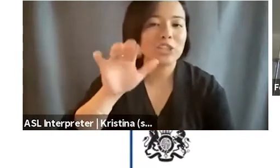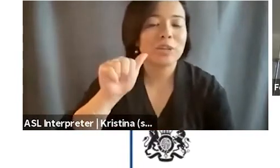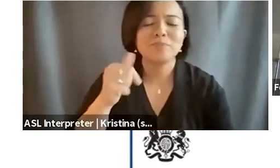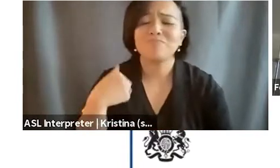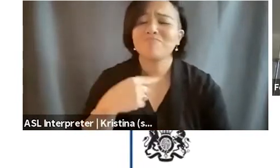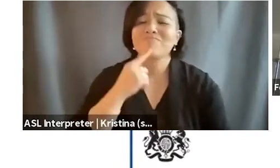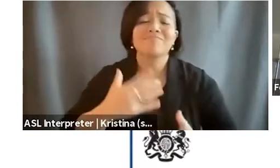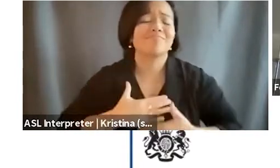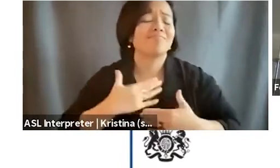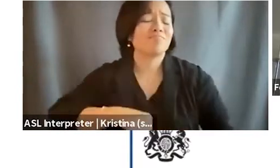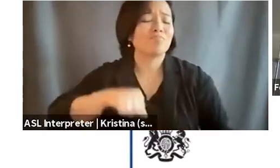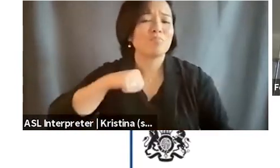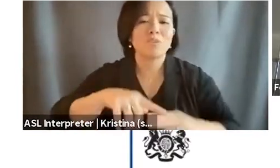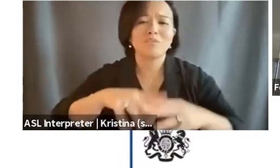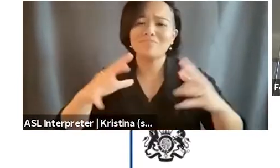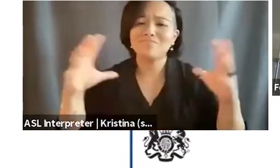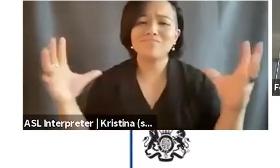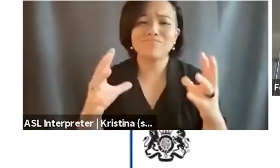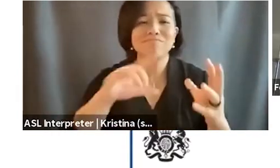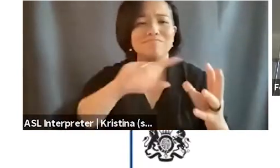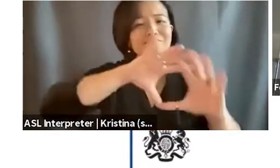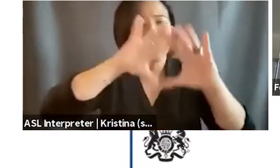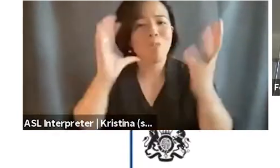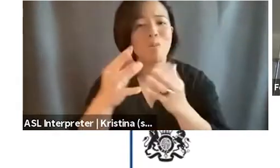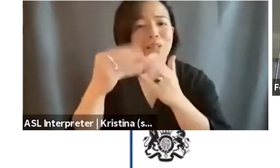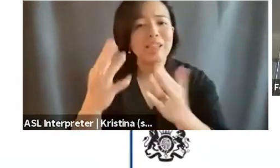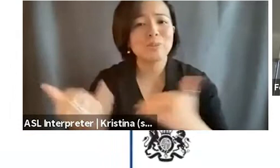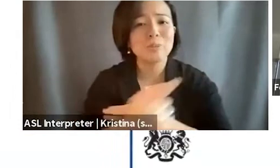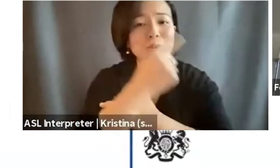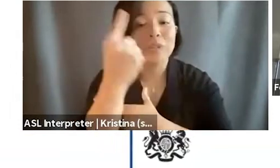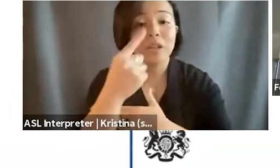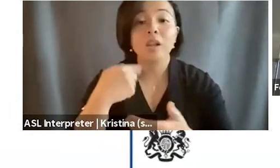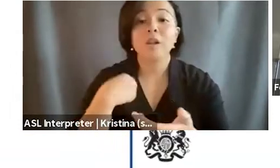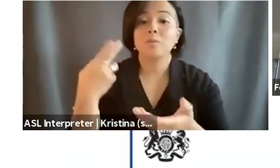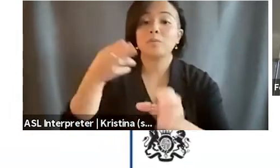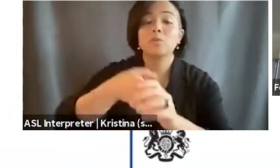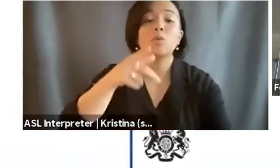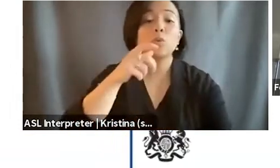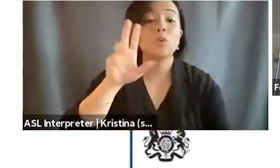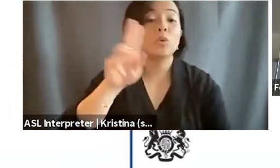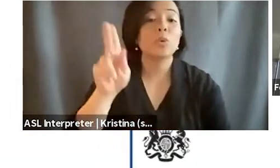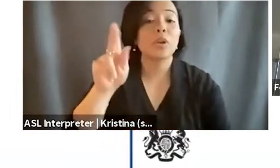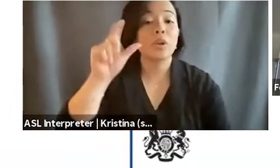We're really proud to convene this group of global leaders here today, and we're drawing from the UK government significant investments and their international leadership on girls' education, as well as a number of initiatives